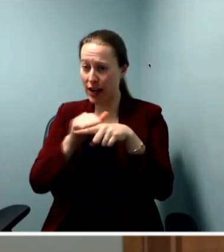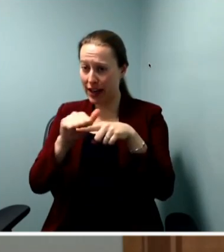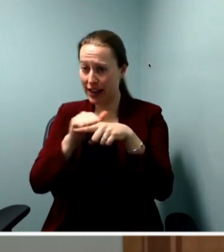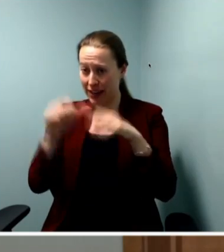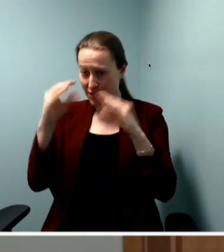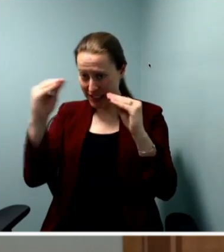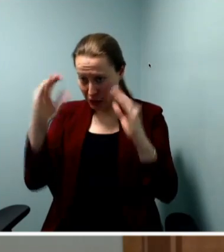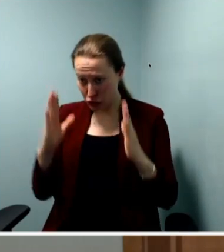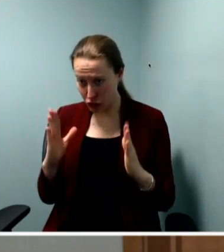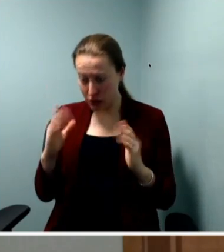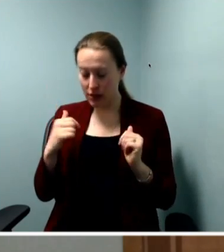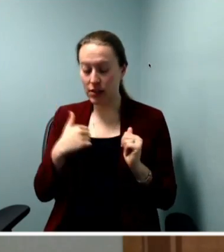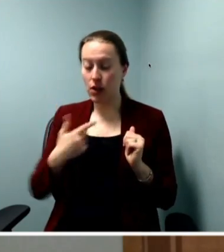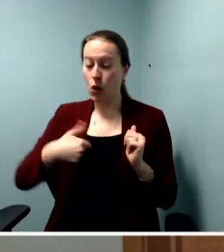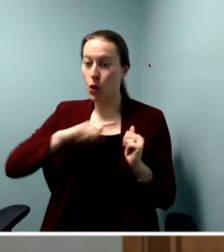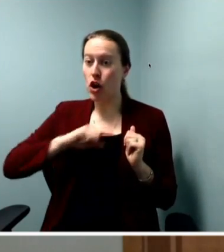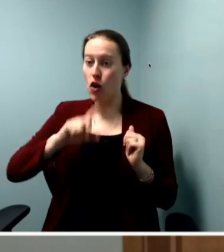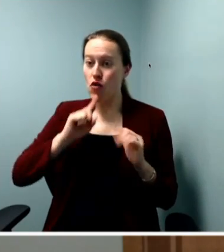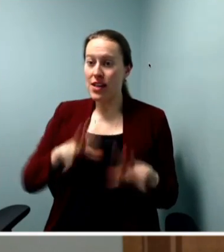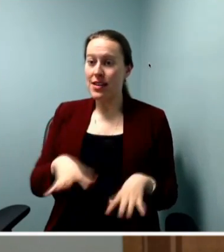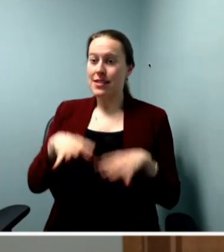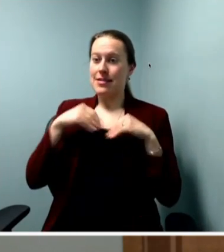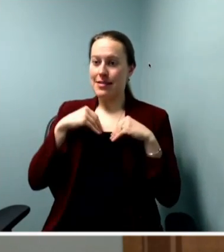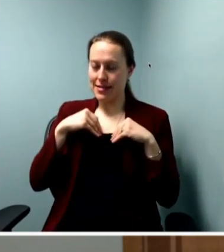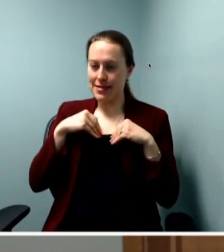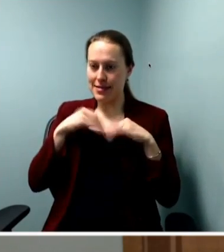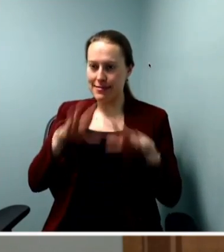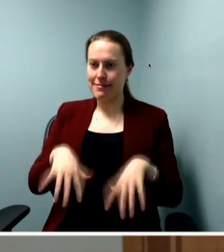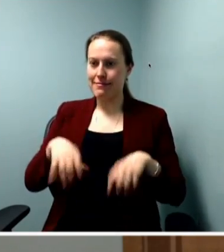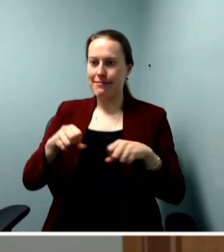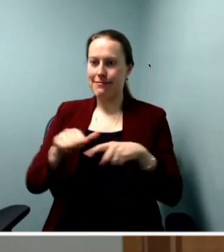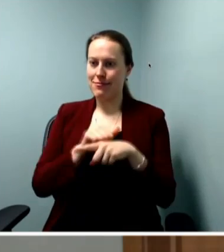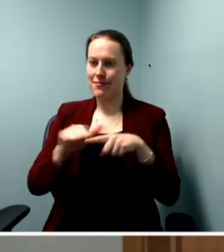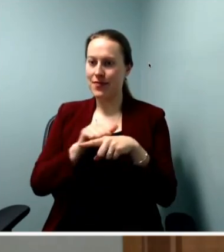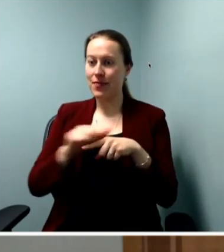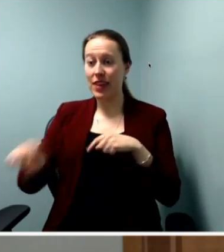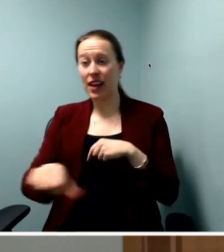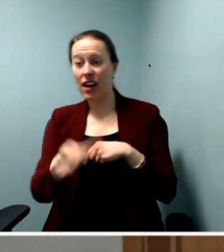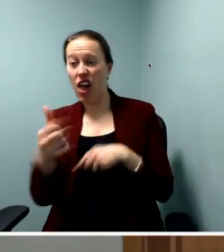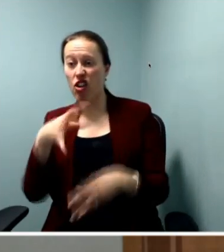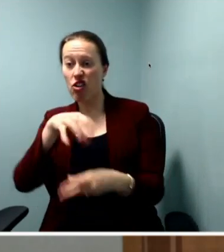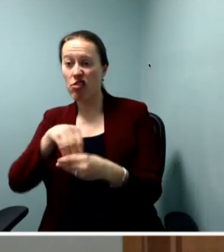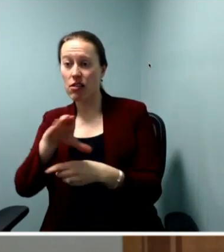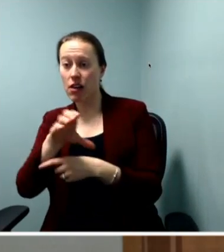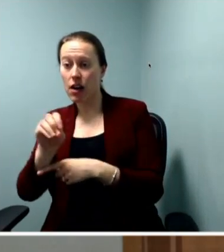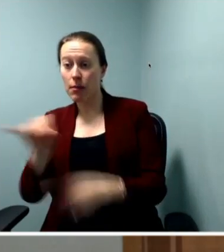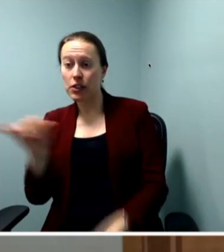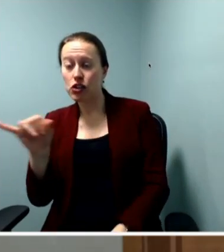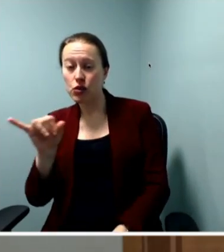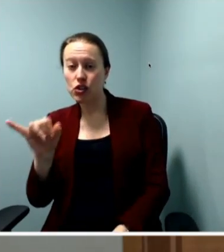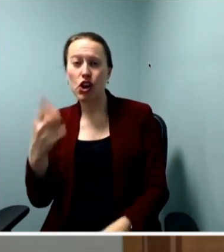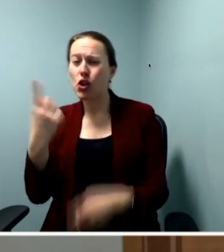and that other inclusive companies are, because you can't just start from zero.